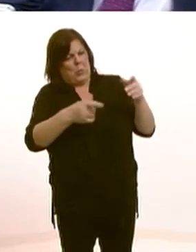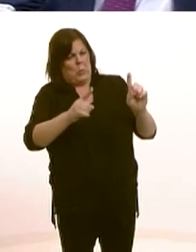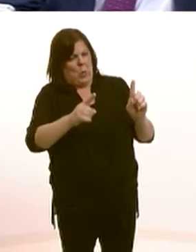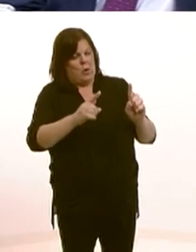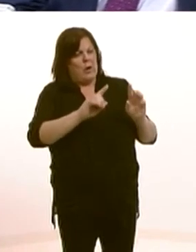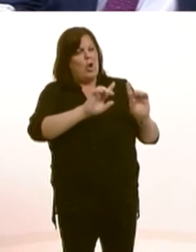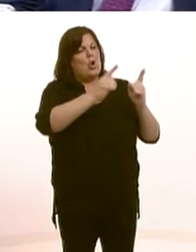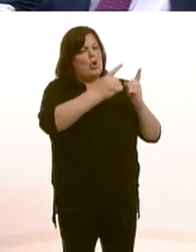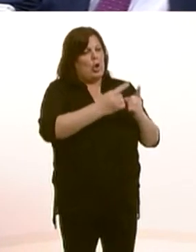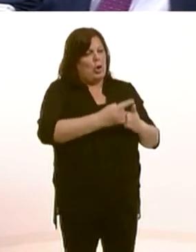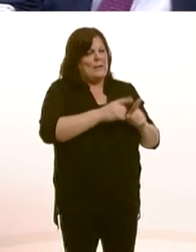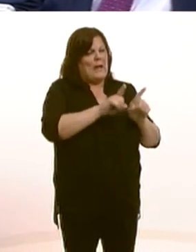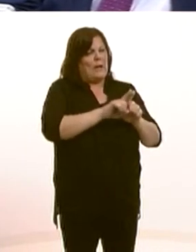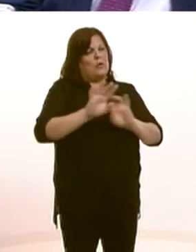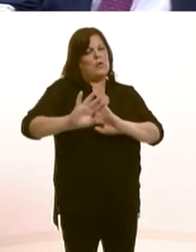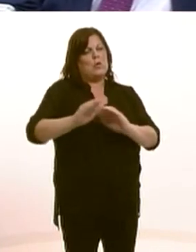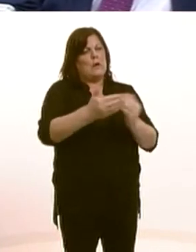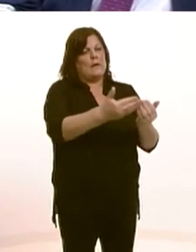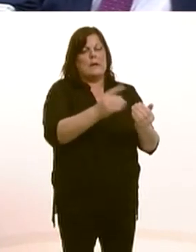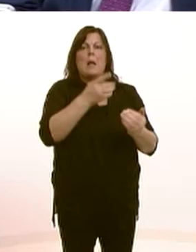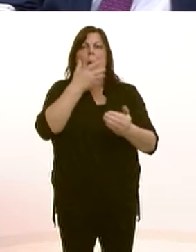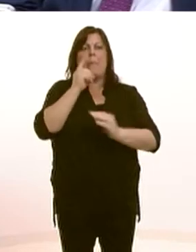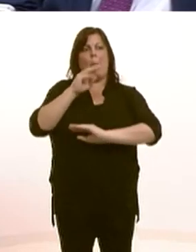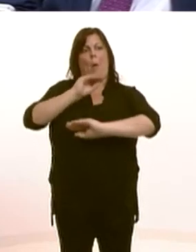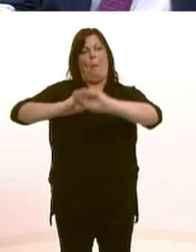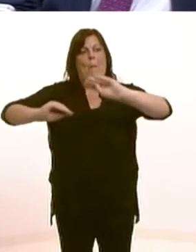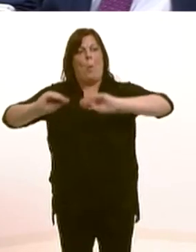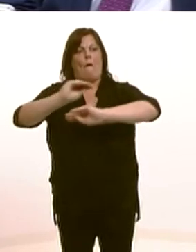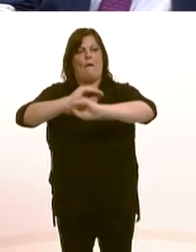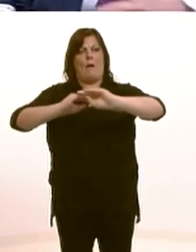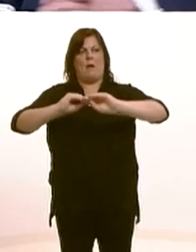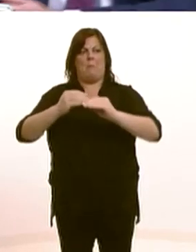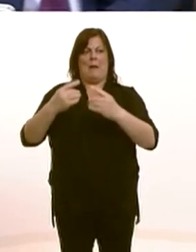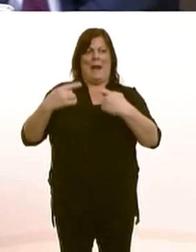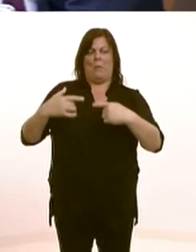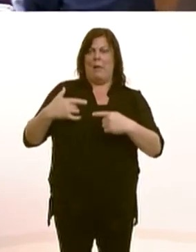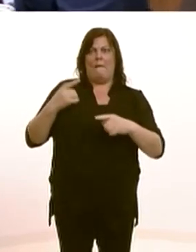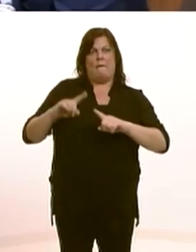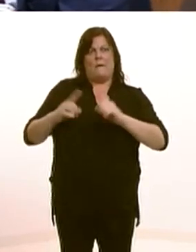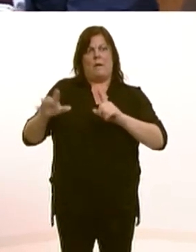movement of people is something that will need to be examined and discussed as part of the negotiations. Andrew R.T.